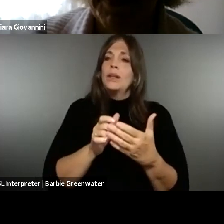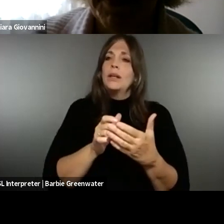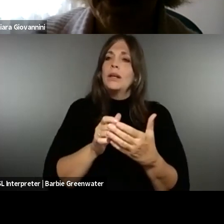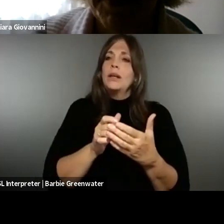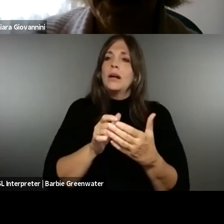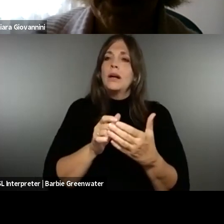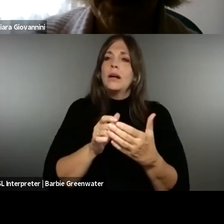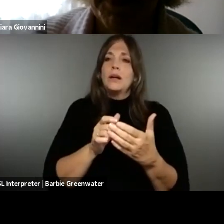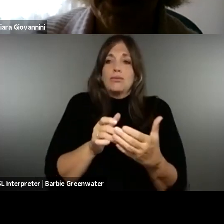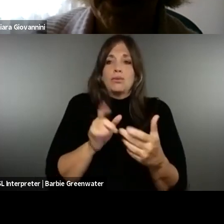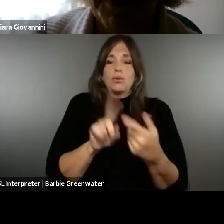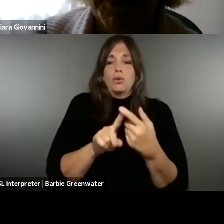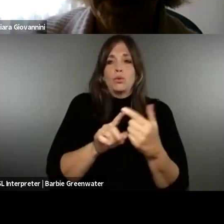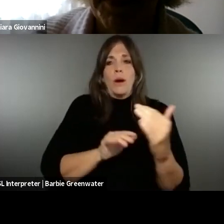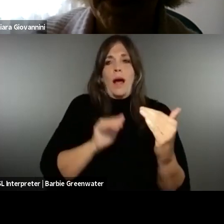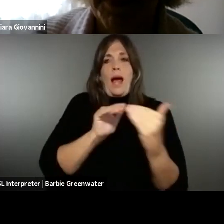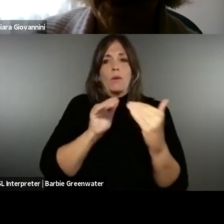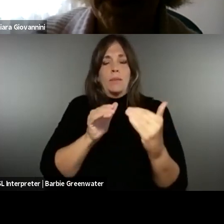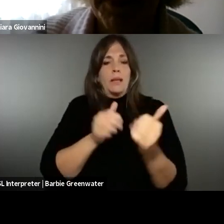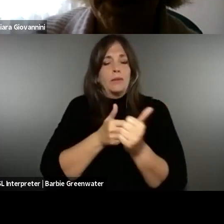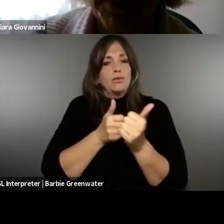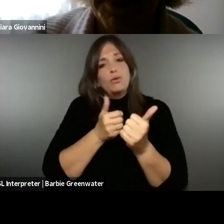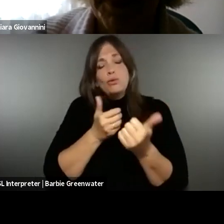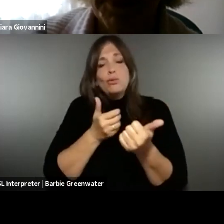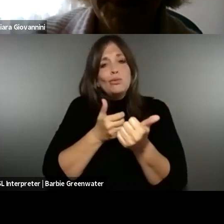? That's a good question. That's very visionary